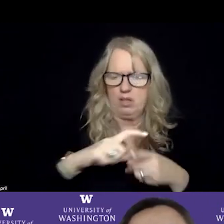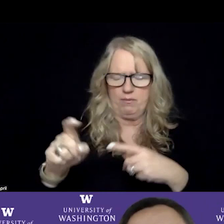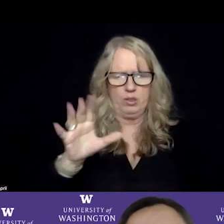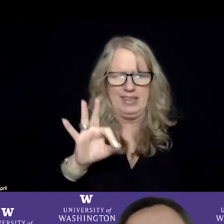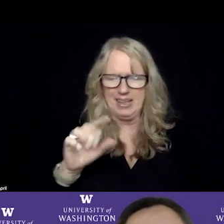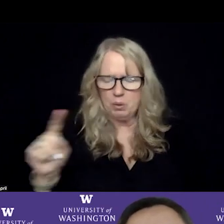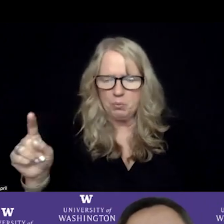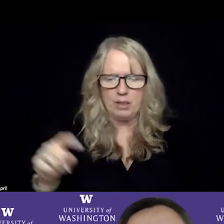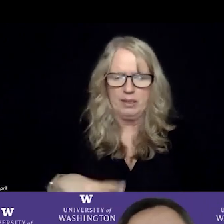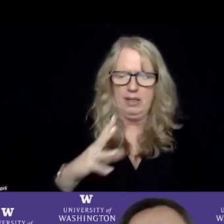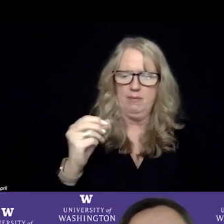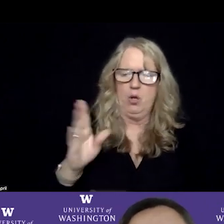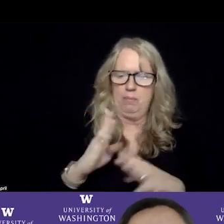PEOPLE THAT ARE CALLED 911 WITH BEHAVIORAL HEALTH NEEDS THAT